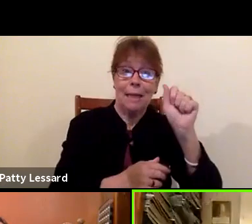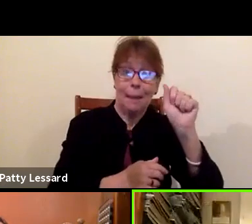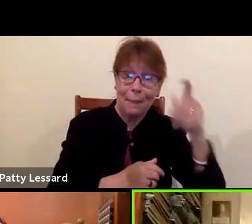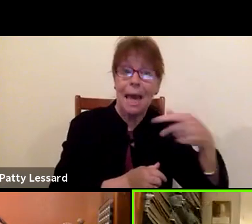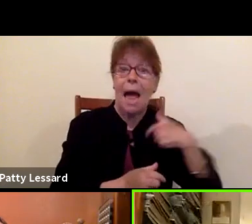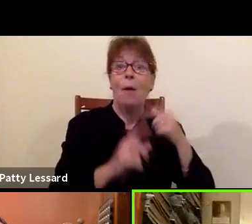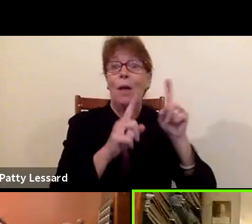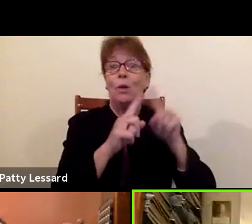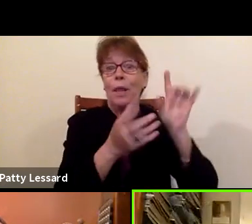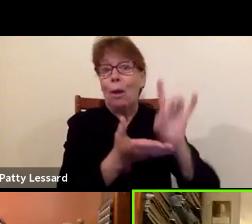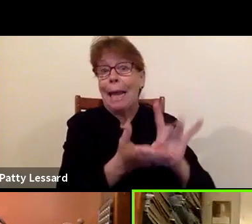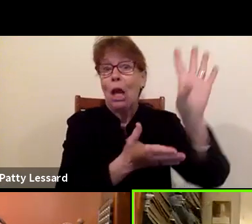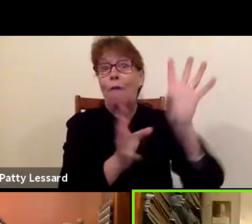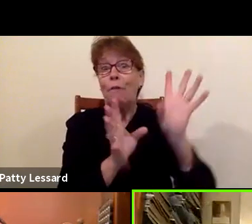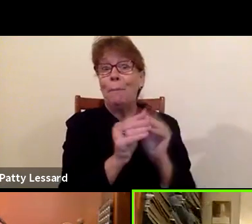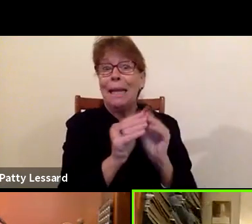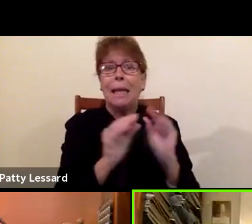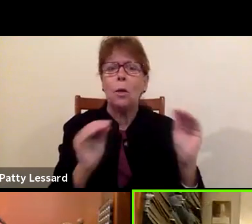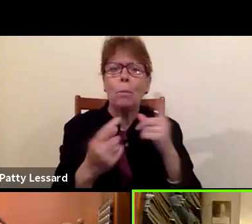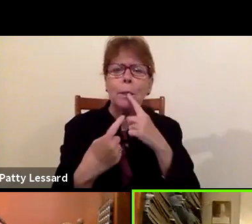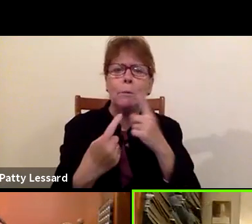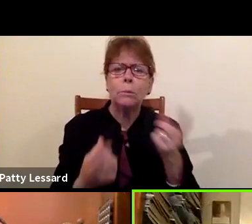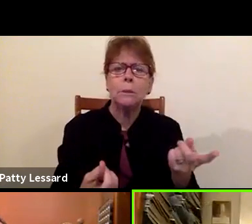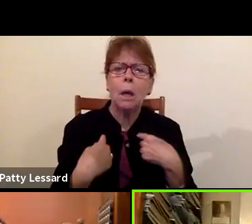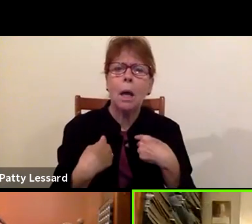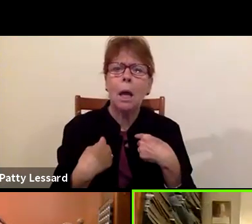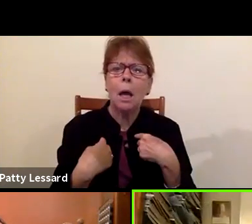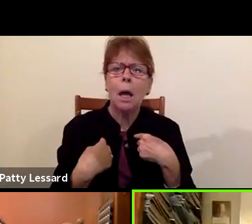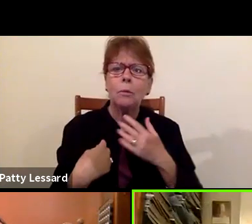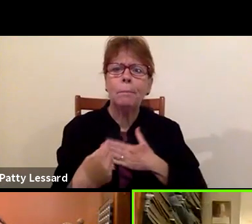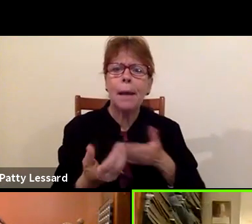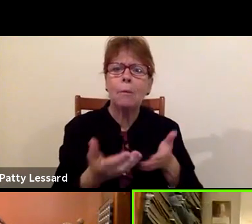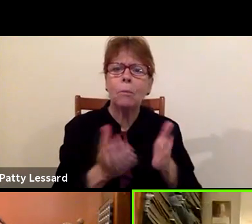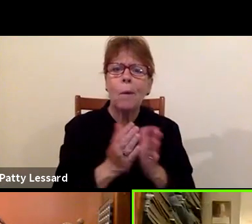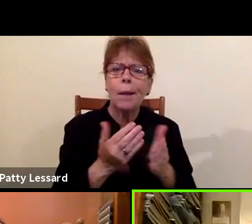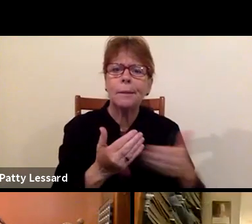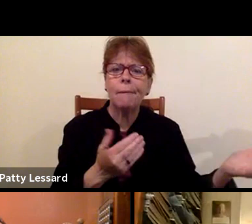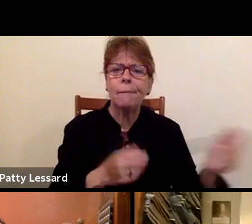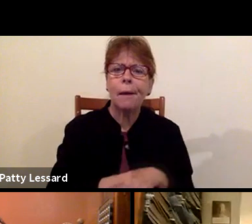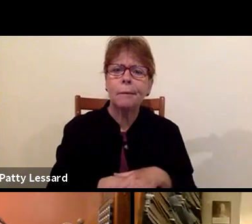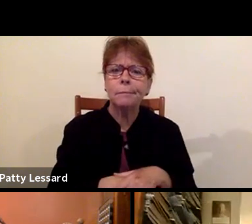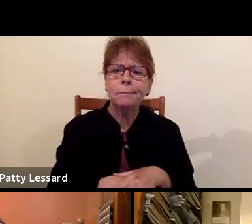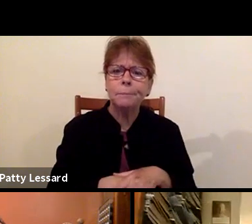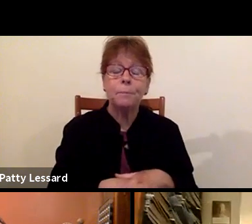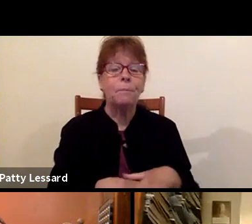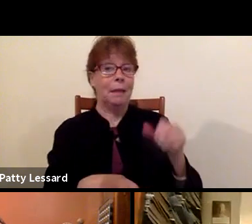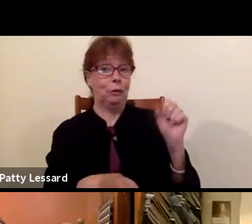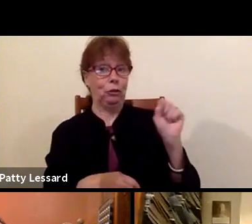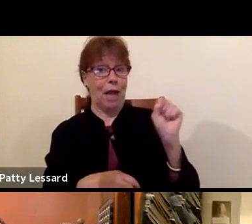And that originally came from I think S.A.P., and I can't remember who, with them. ≫ Ted: We tried to get